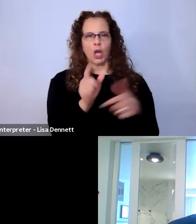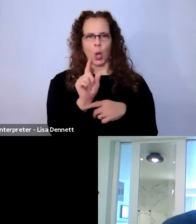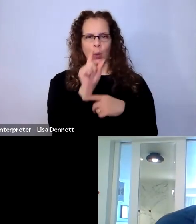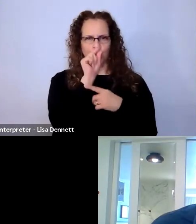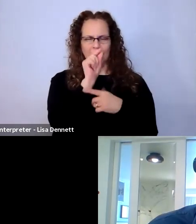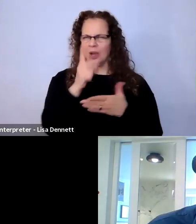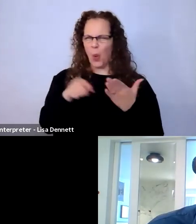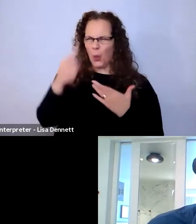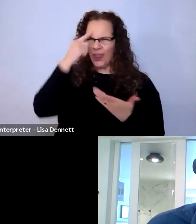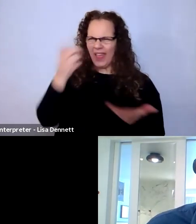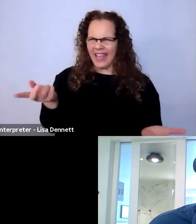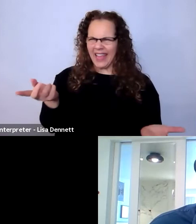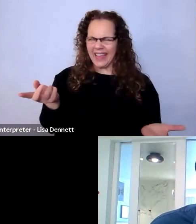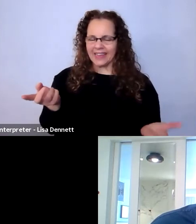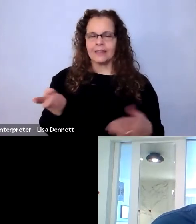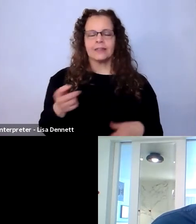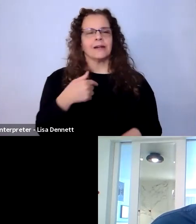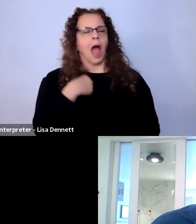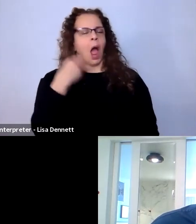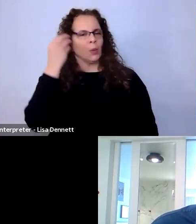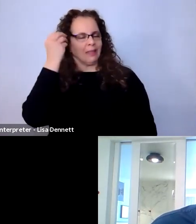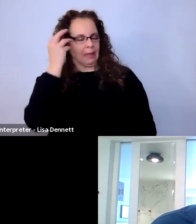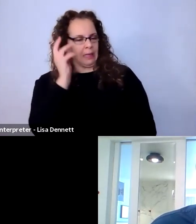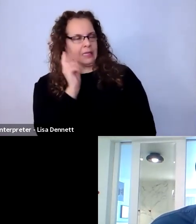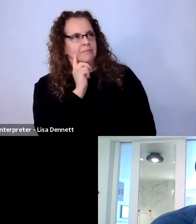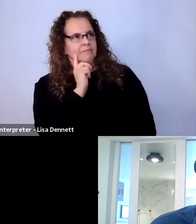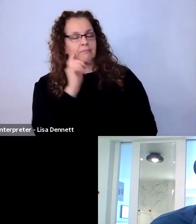Jennison Asuncion: I was like this was this was an amazing opportunity that